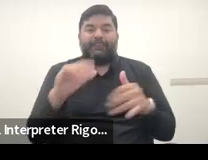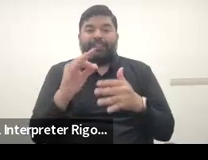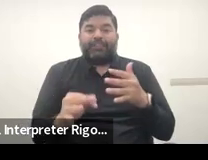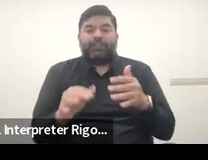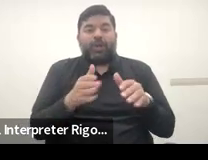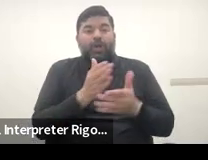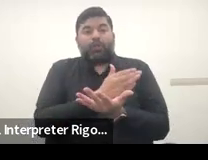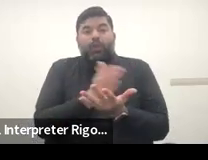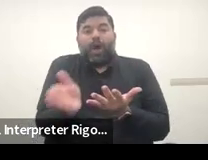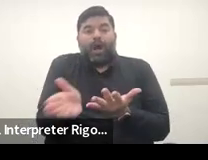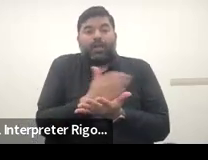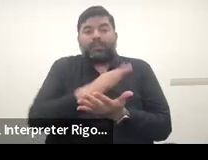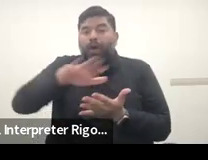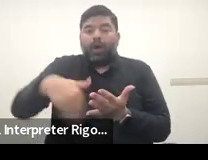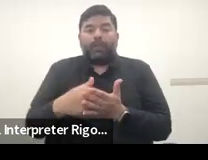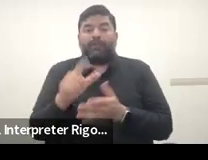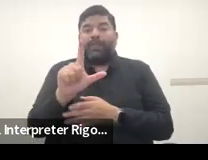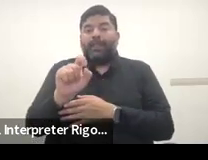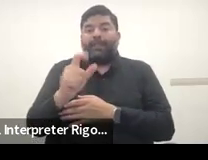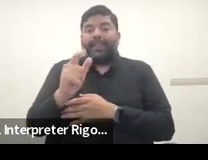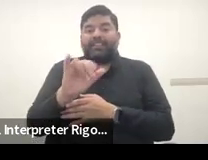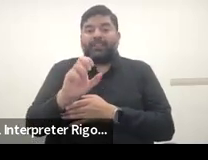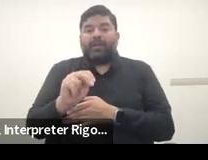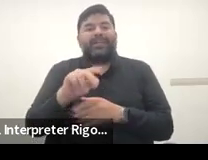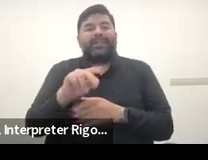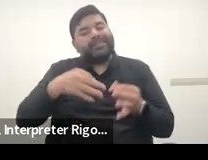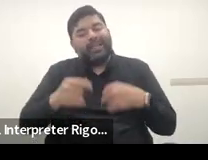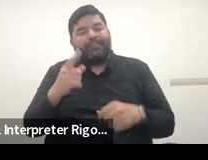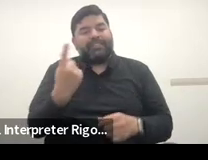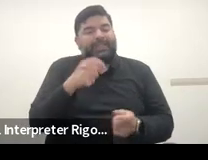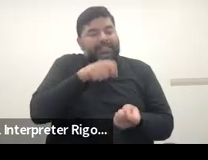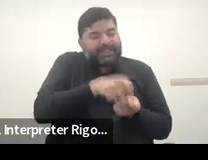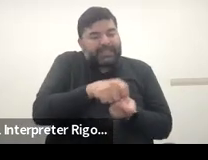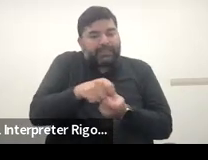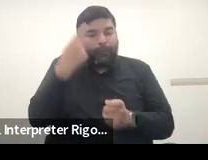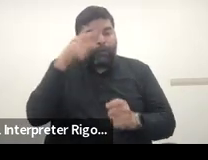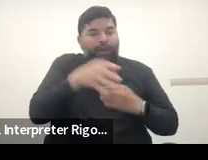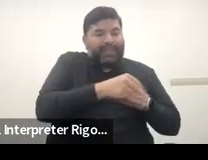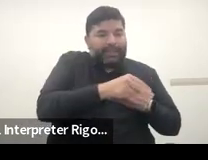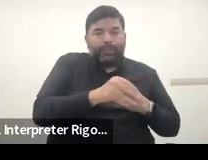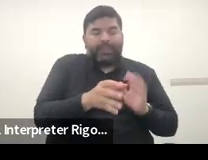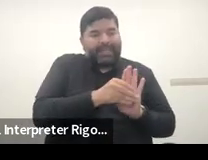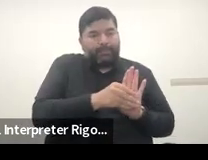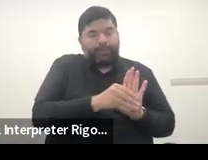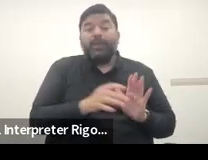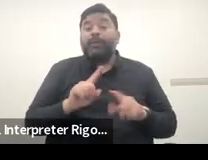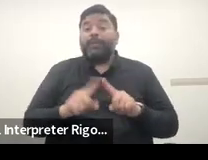like specifically for this input and the argument that we present in this paper which